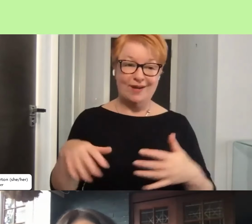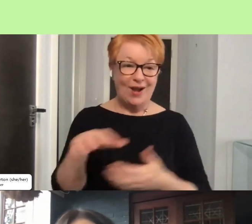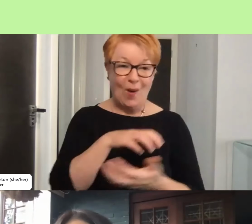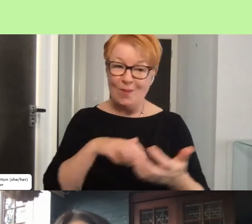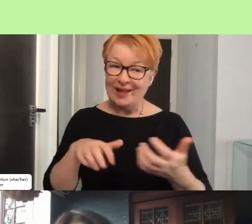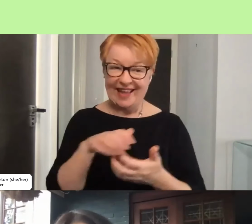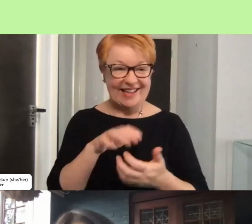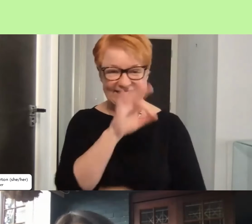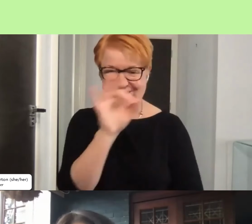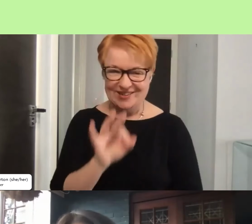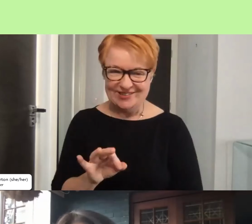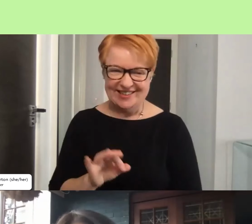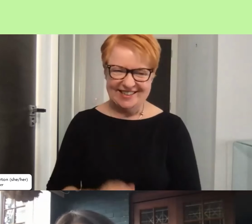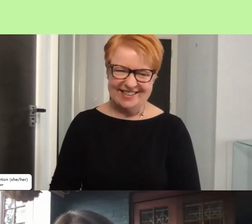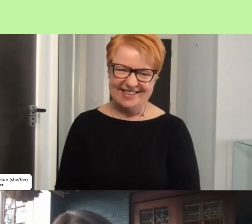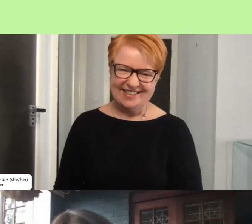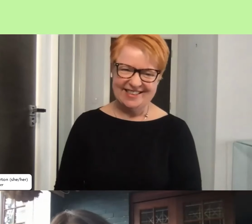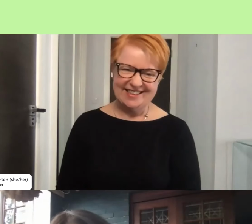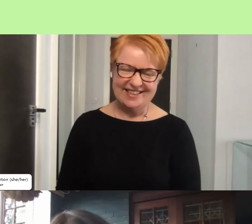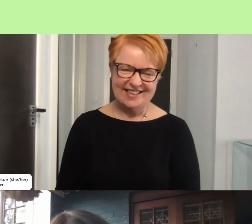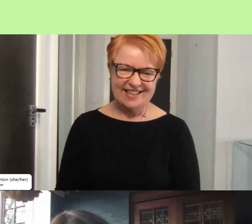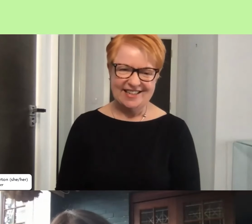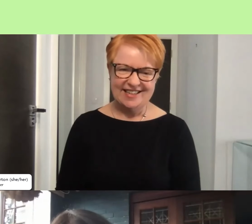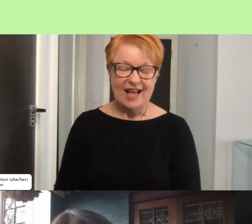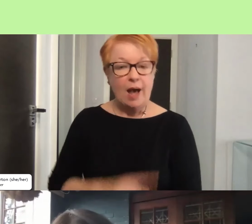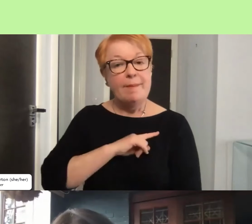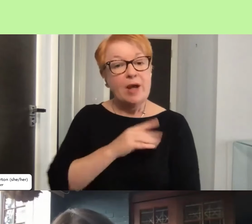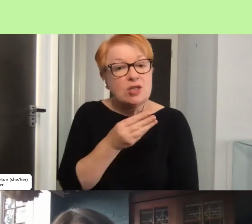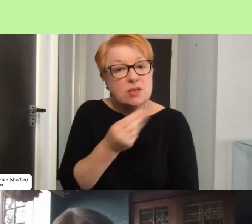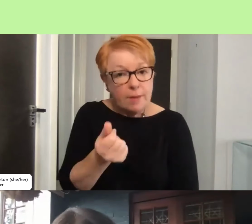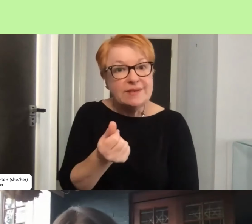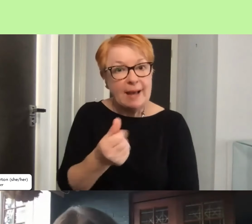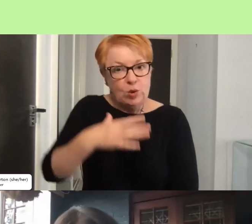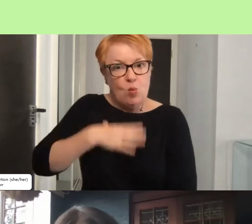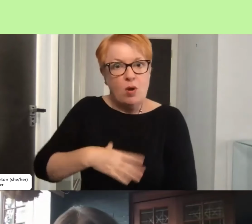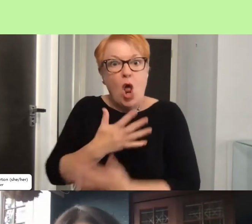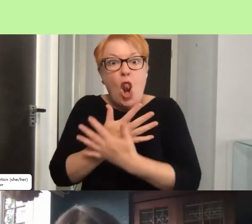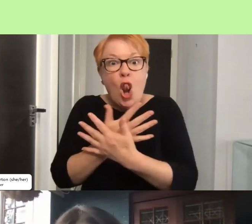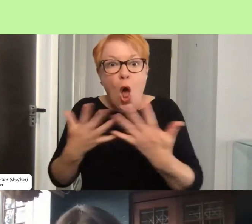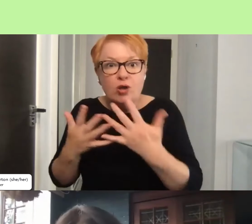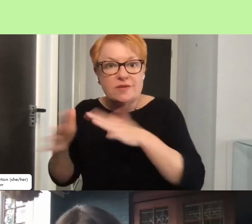because I think sometimes you won't, sometimes you want a lot of attention for something.